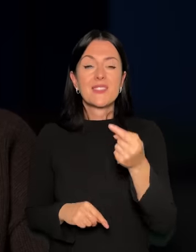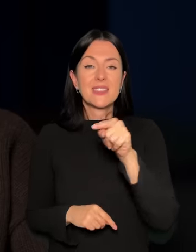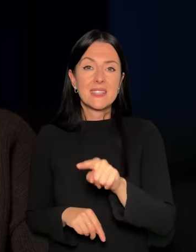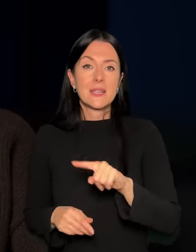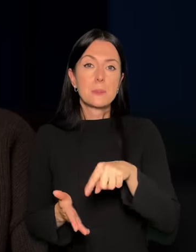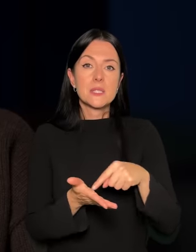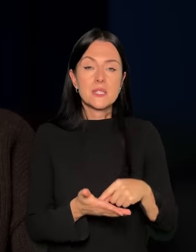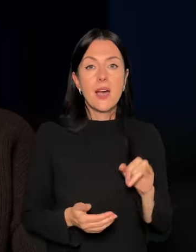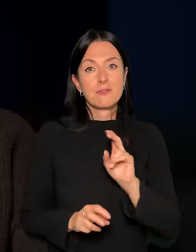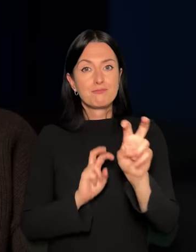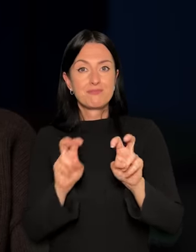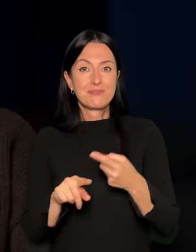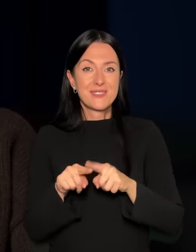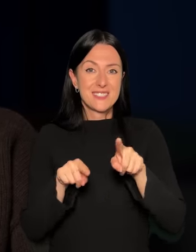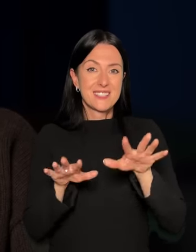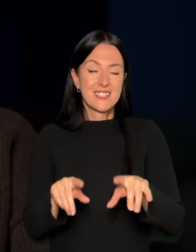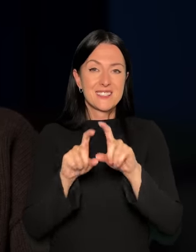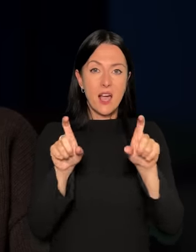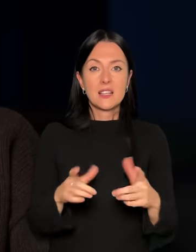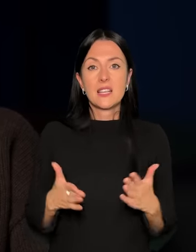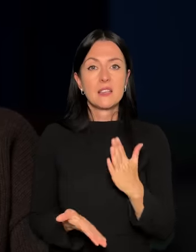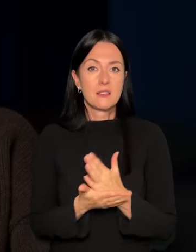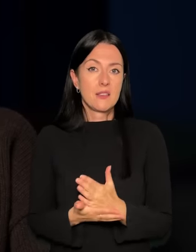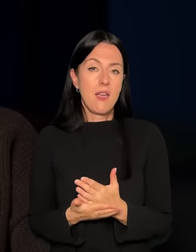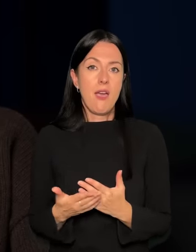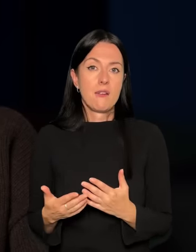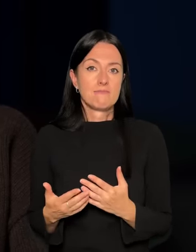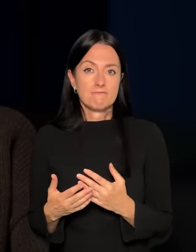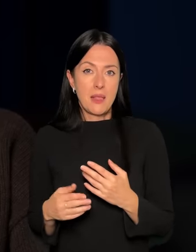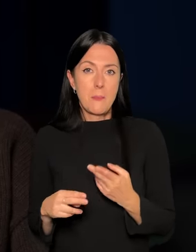and visit those places that are wheelchair accessible.